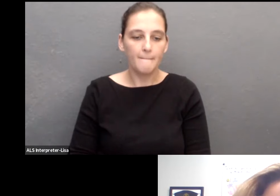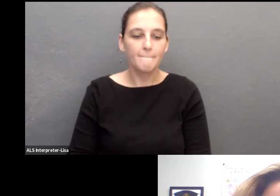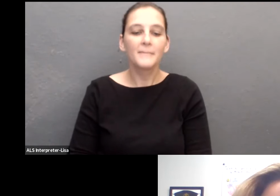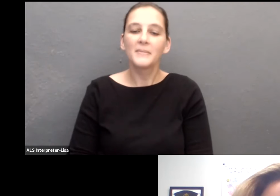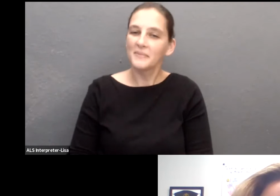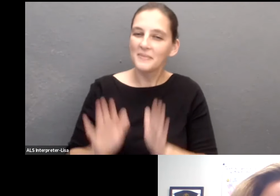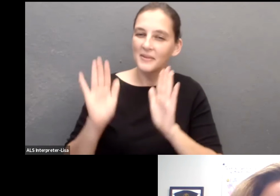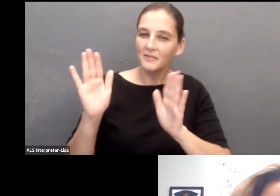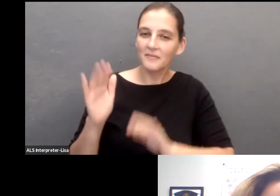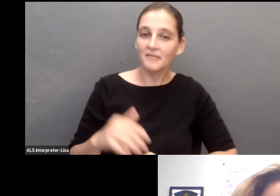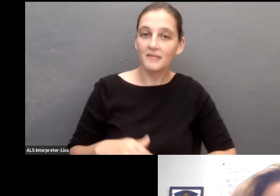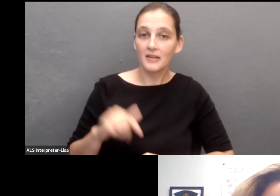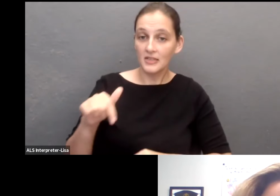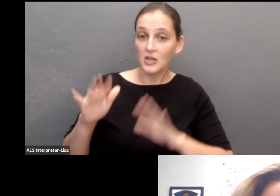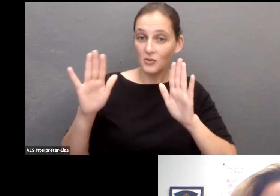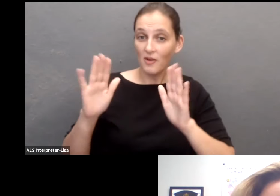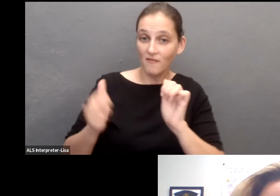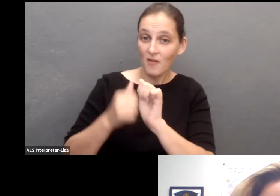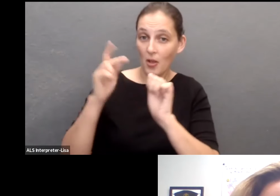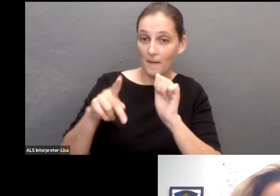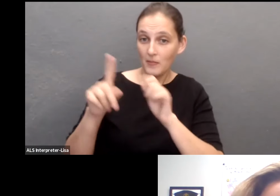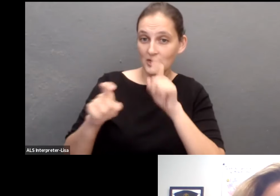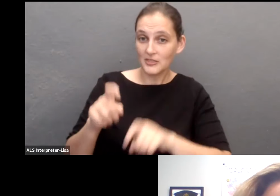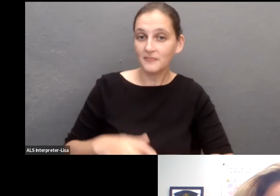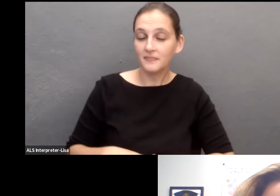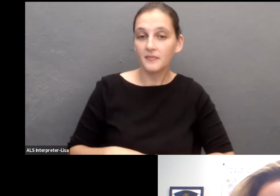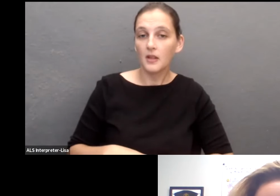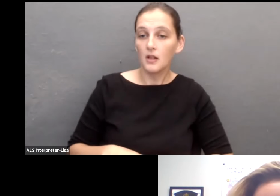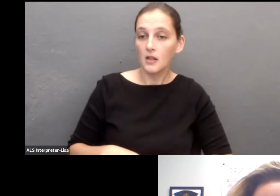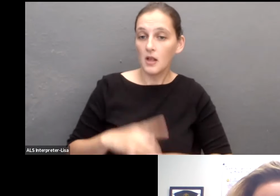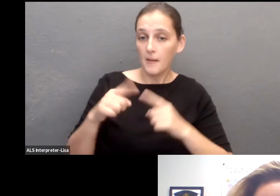Matt Norris: Great and, and this is a great follow up question from the audience about masking what, what